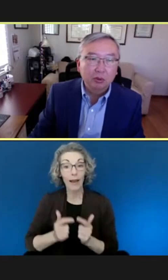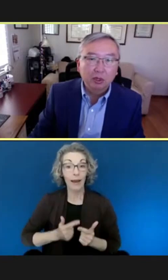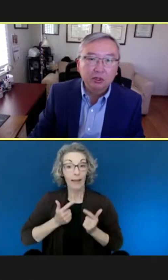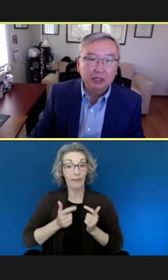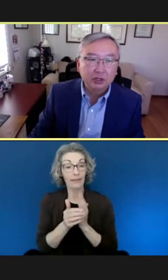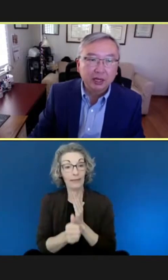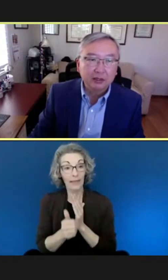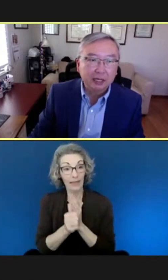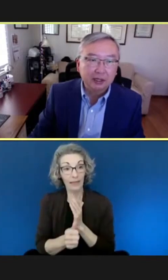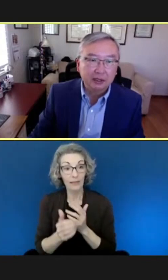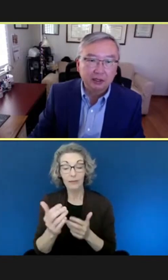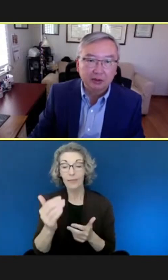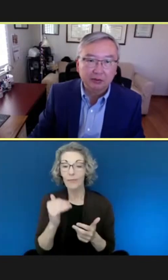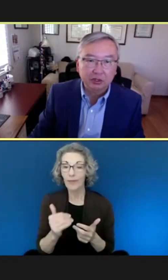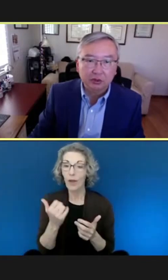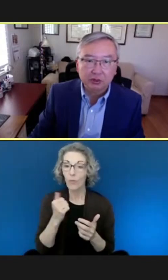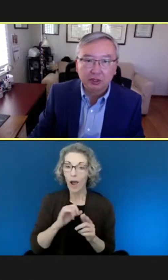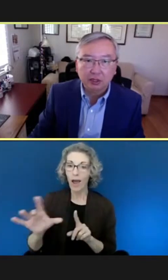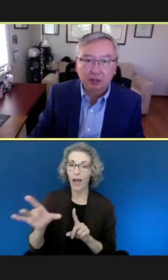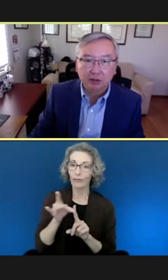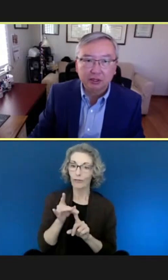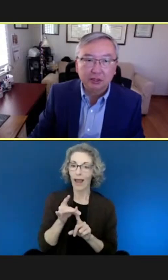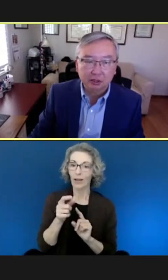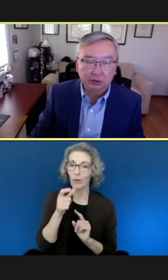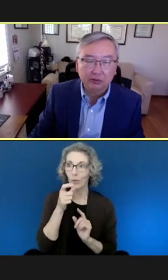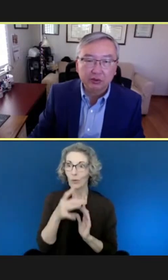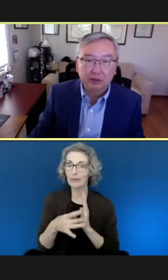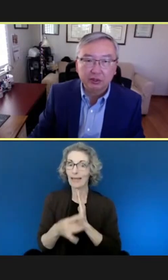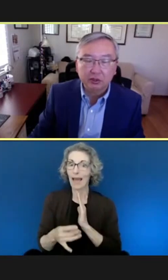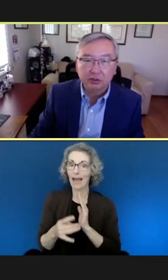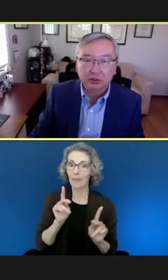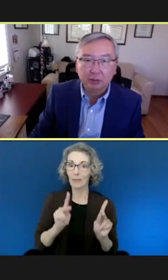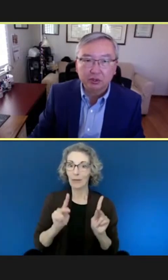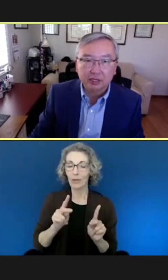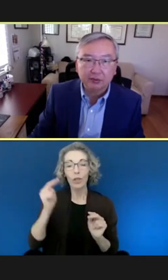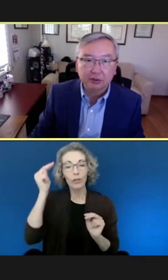We want to attract talented neurodiverse individuals to